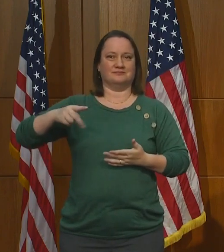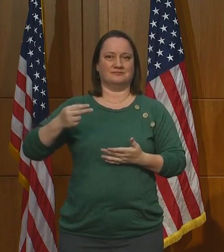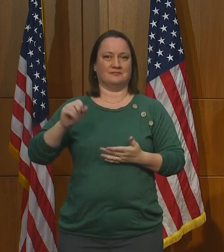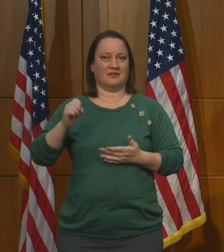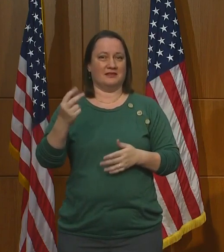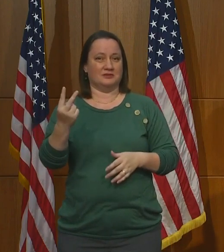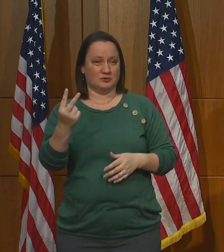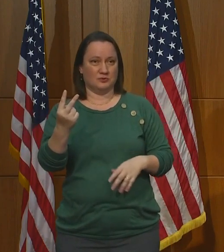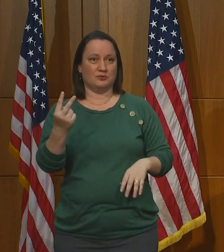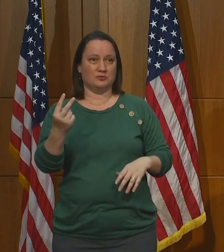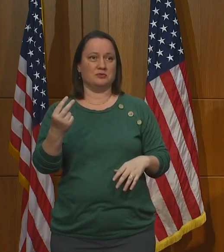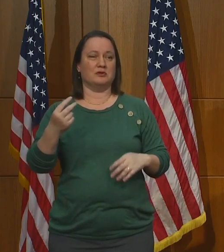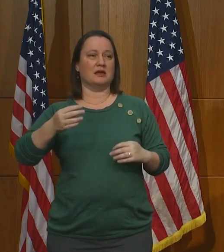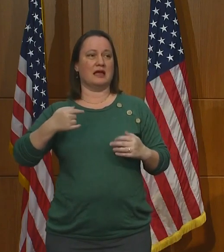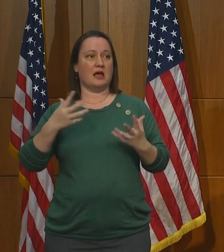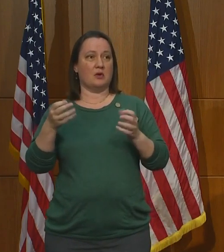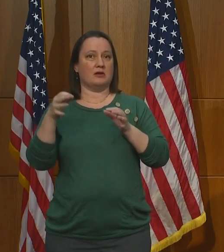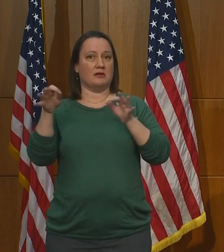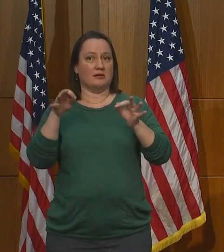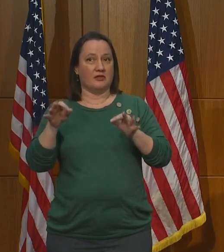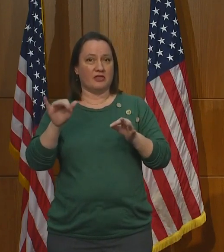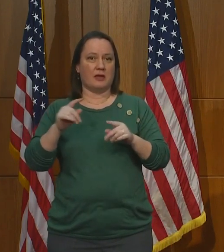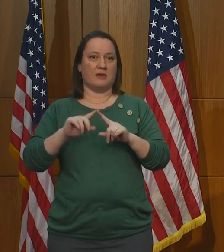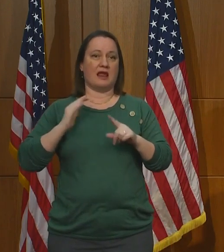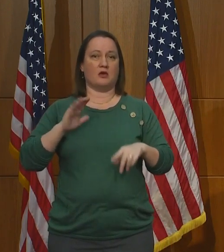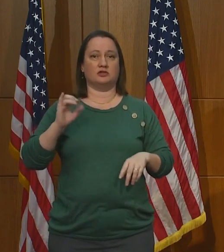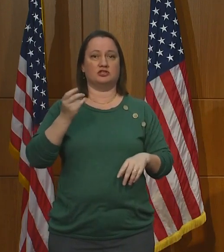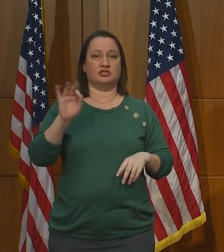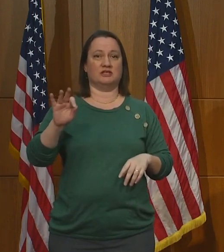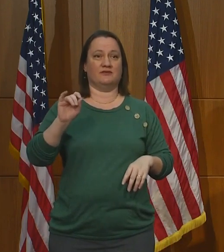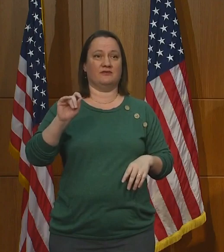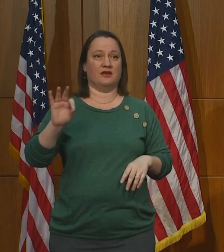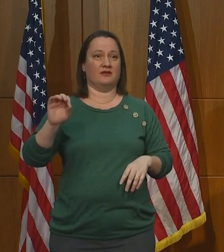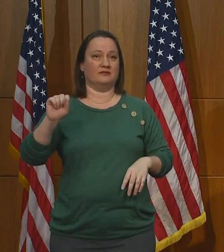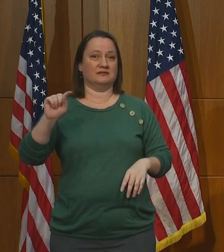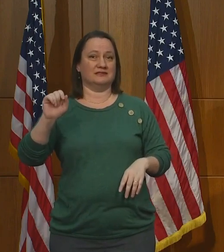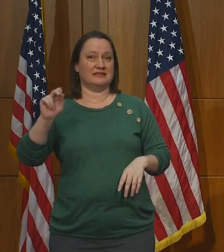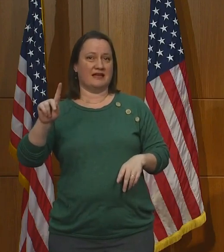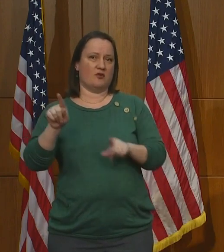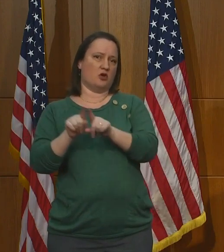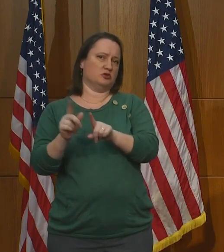EXCITING AND I WAS GONNA GO